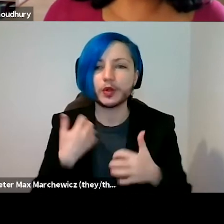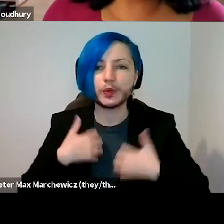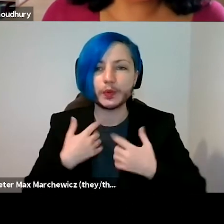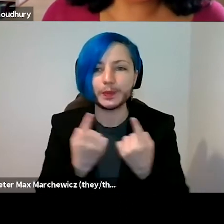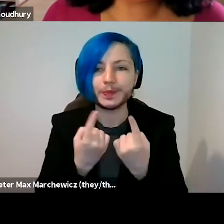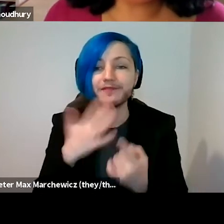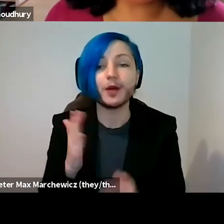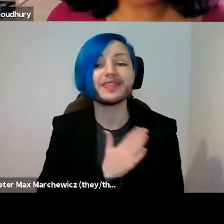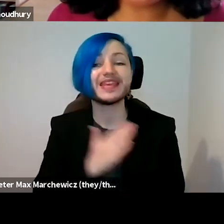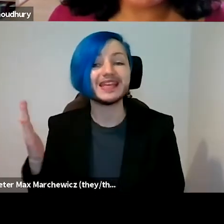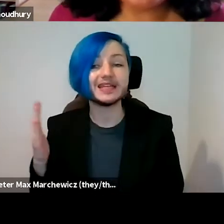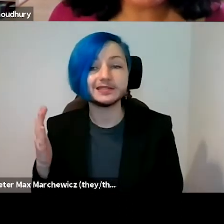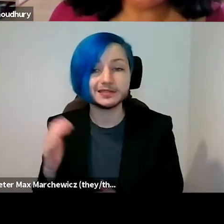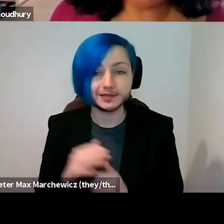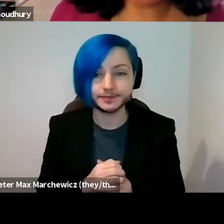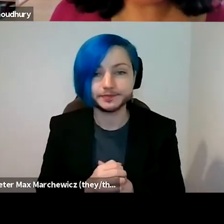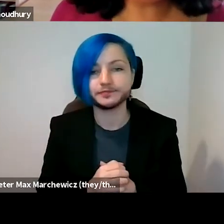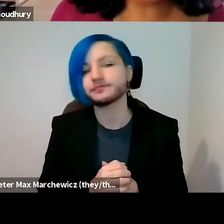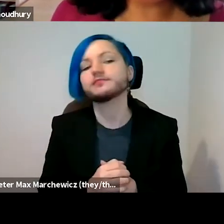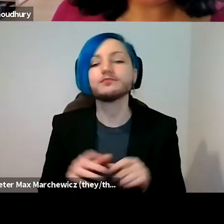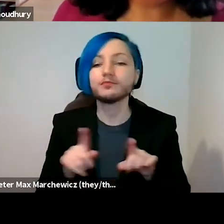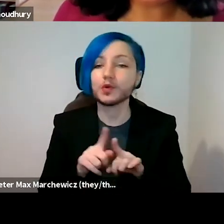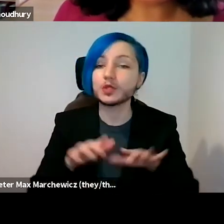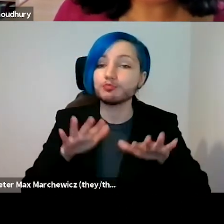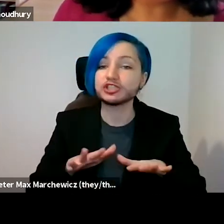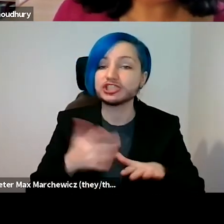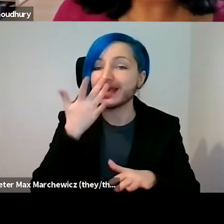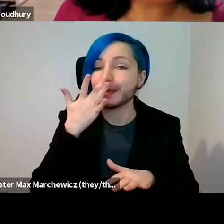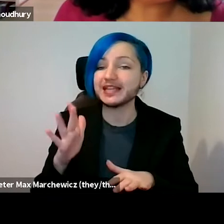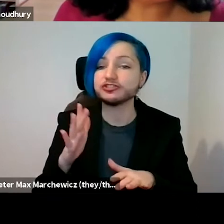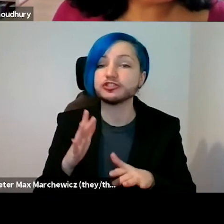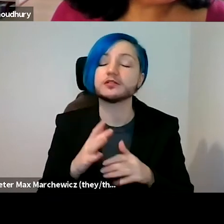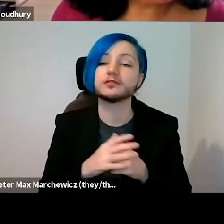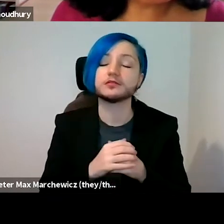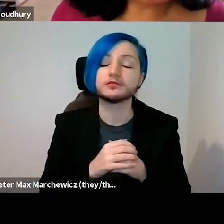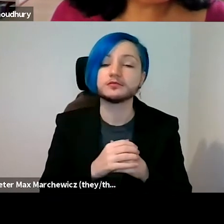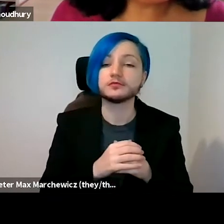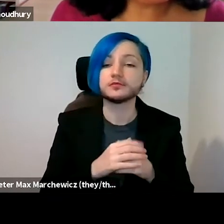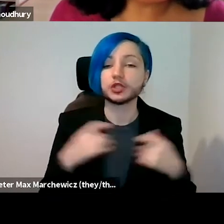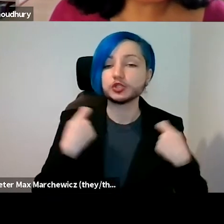of British imitation shawls, copied from esteemed Oriental designs,